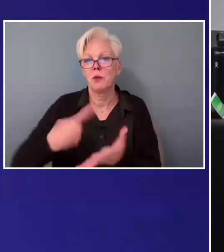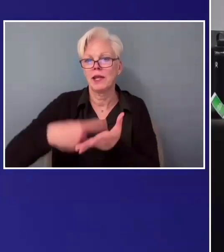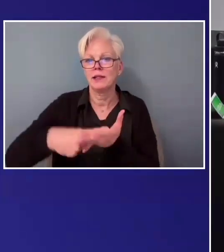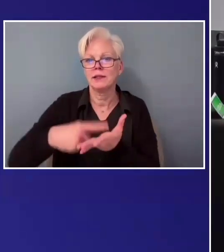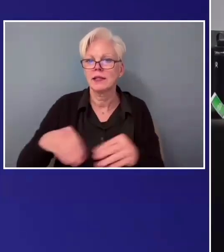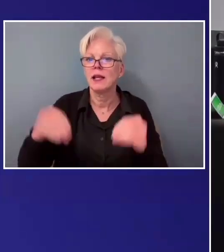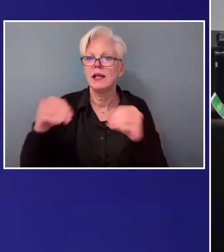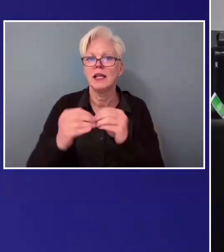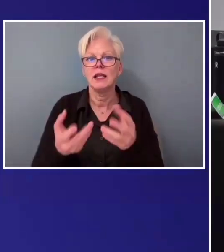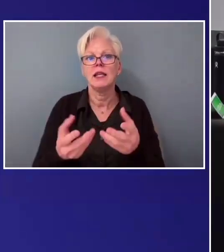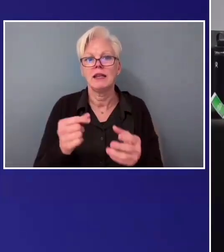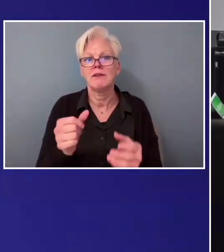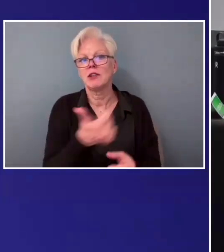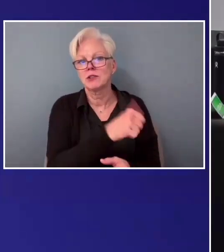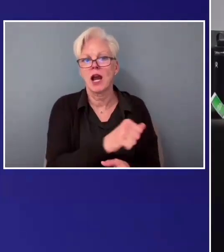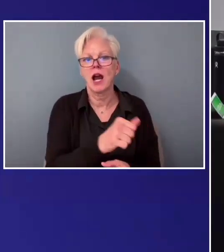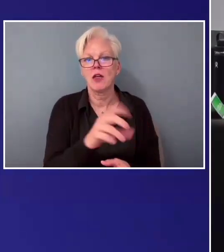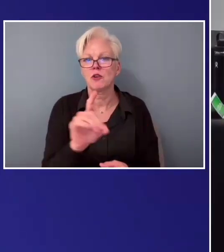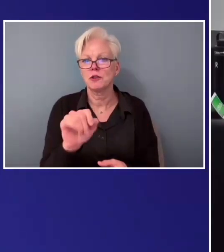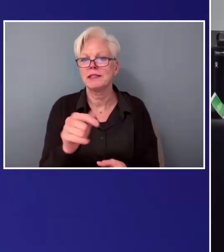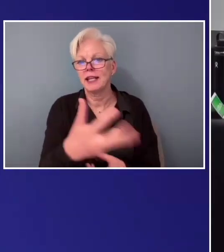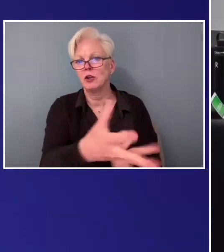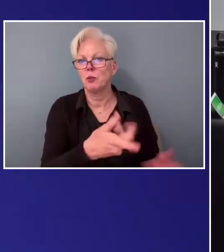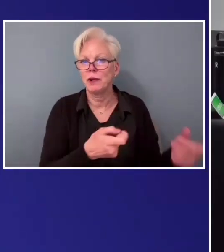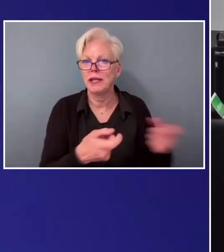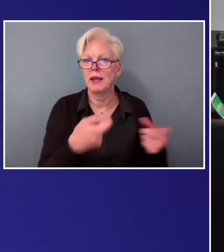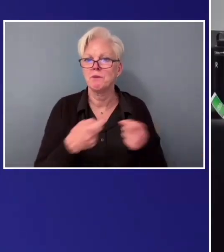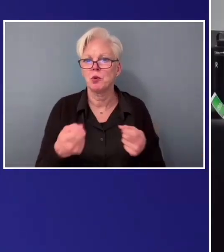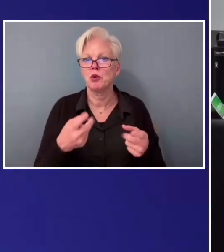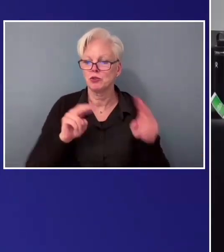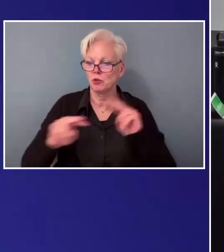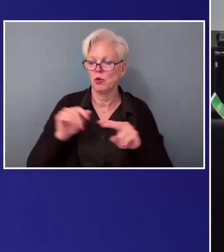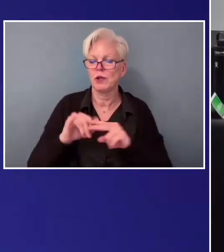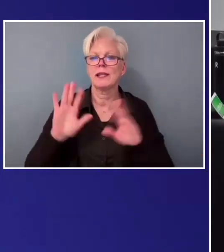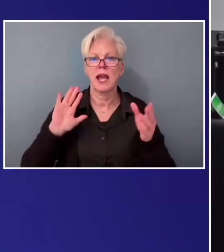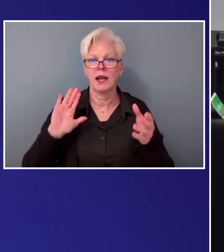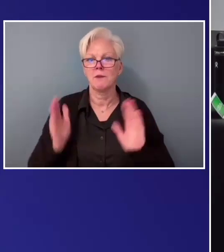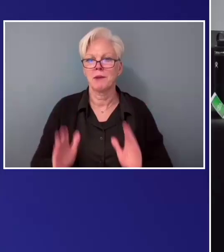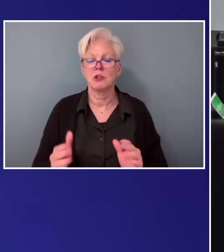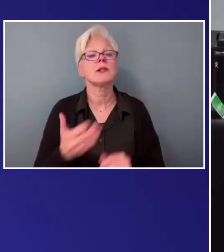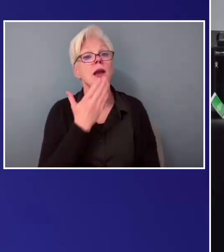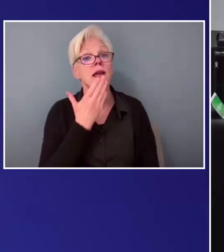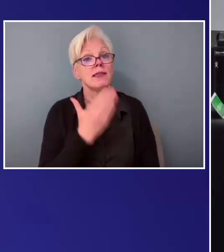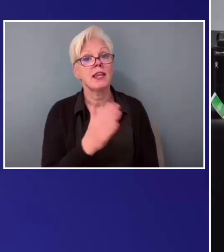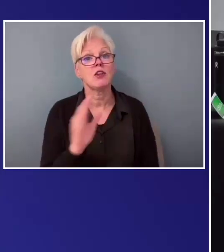any other data that we can pull to, to look at the comparison. Thank you, David. Thank you, Dave. Jeff?